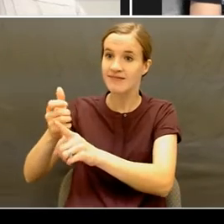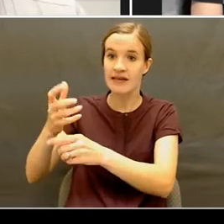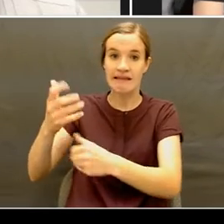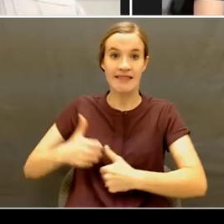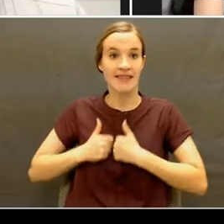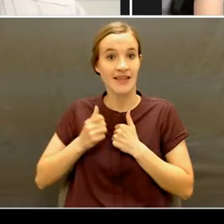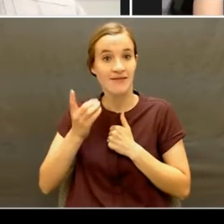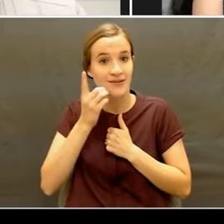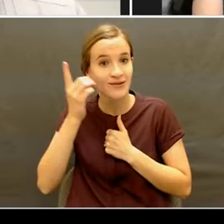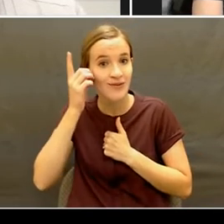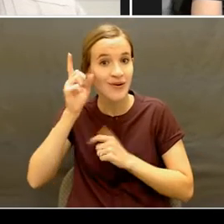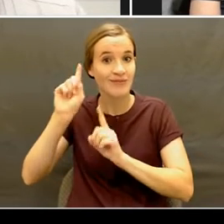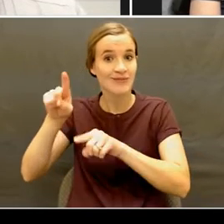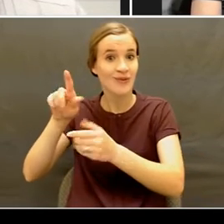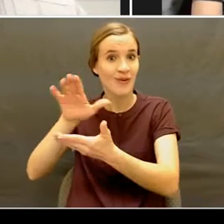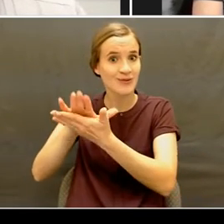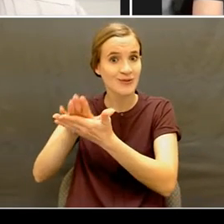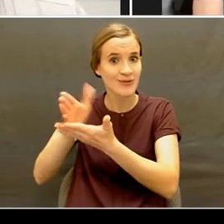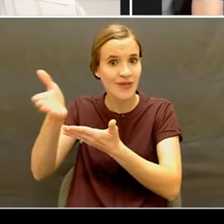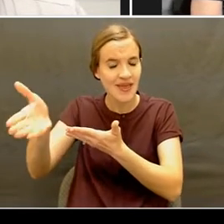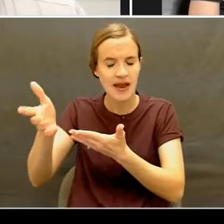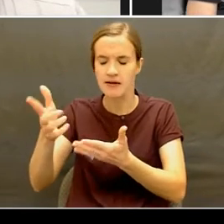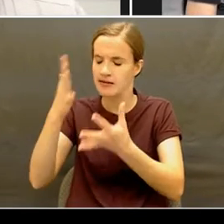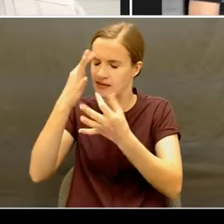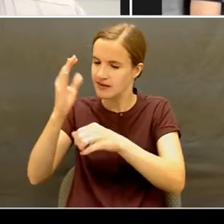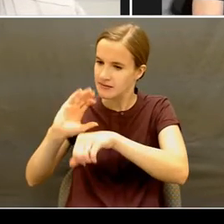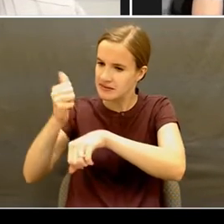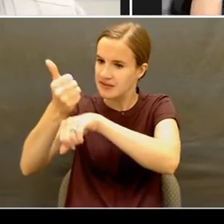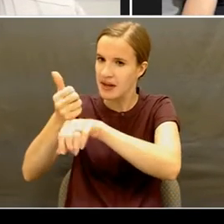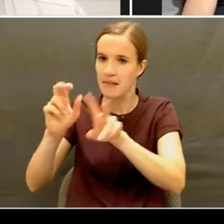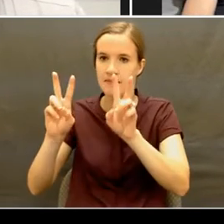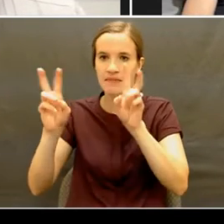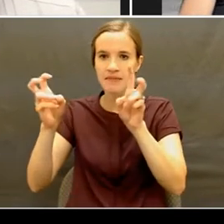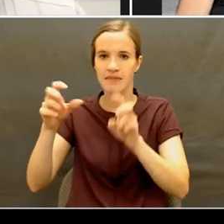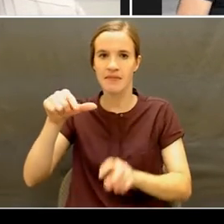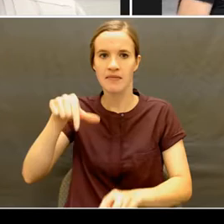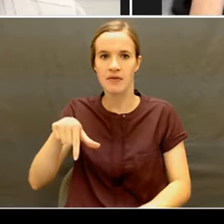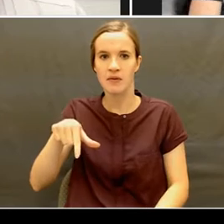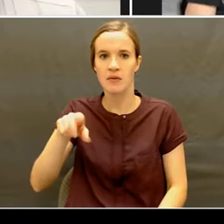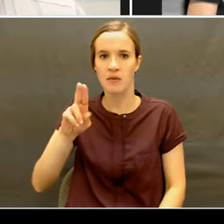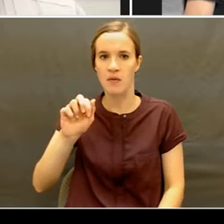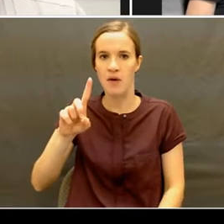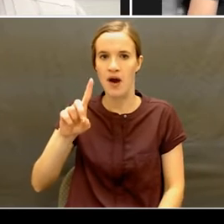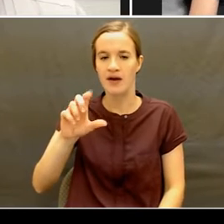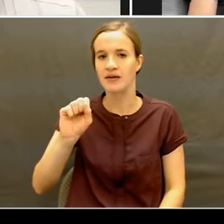programs. So, they got that they got together and that was kind of, you know, a little power group,